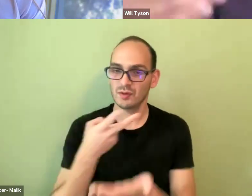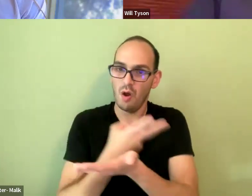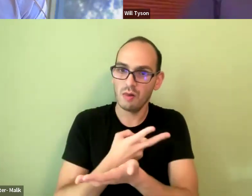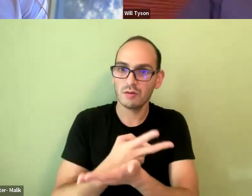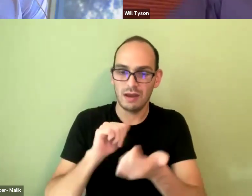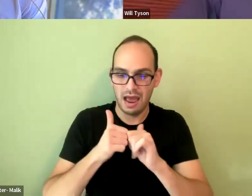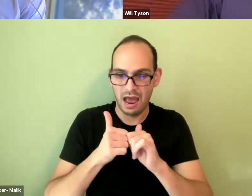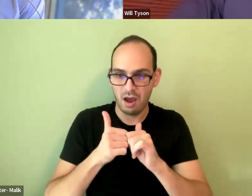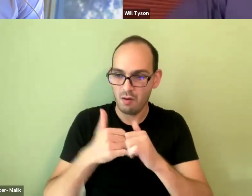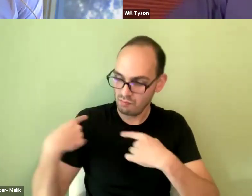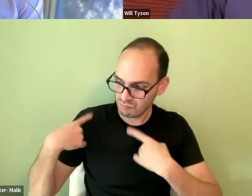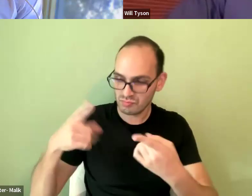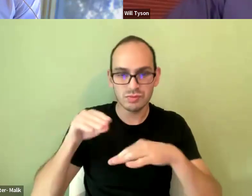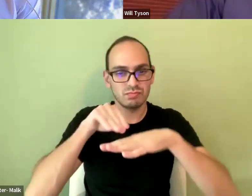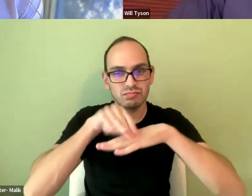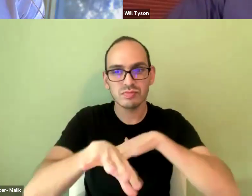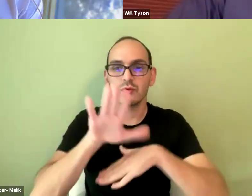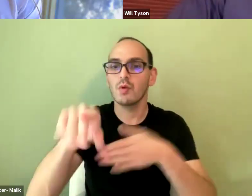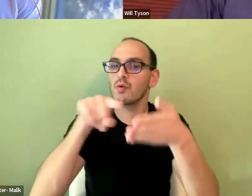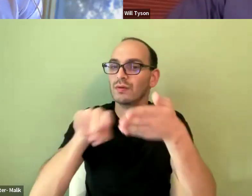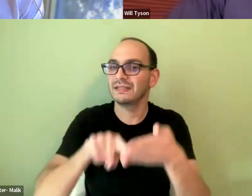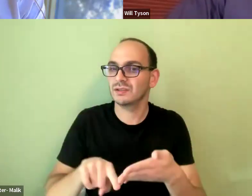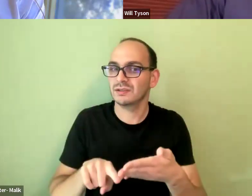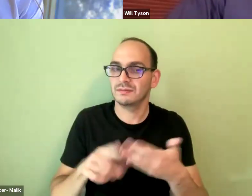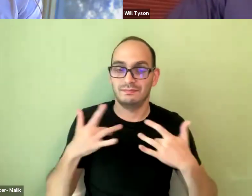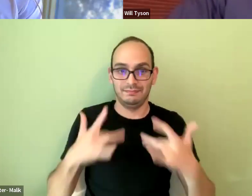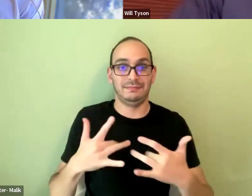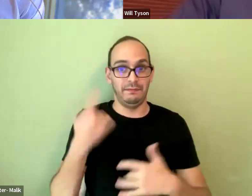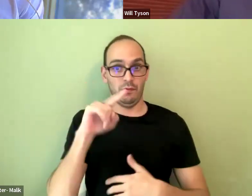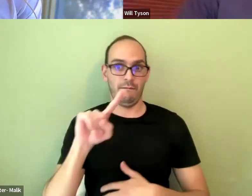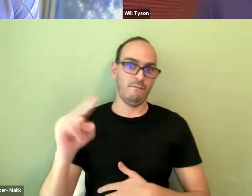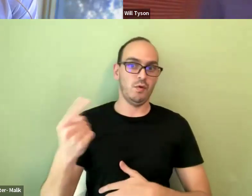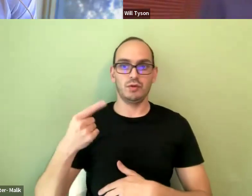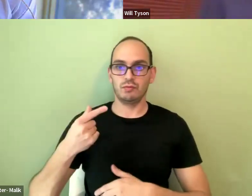how is it shaped your research particularly for first generation students?